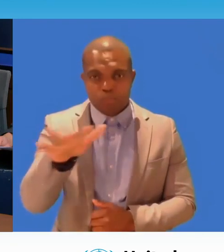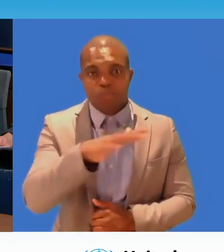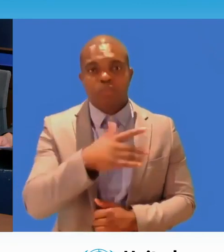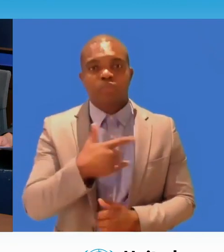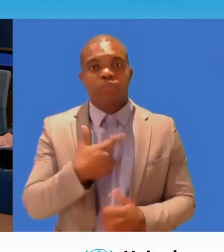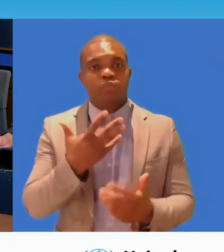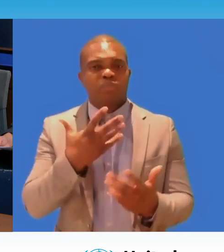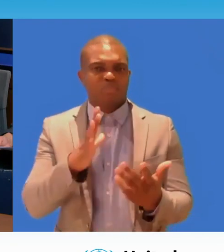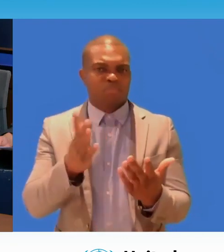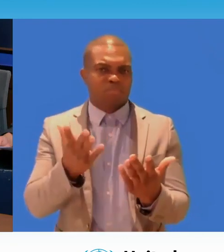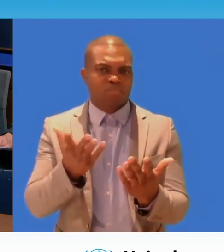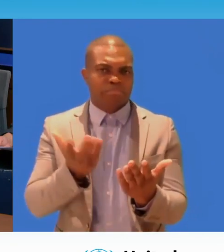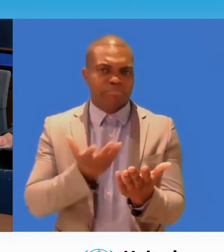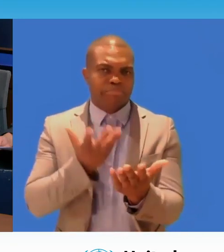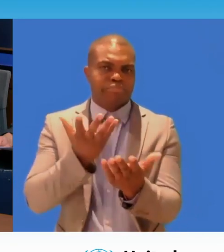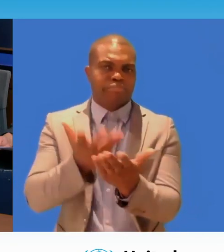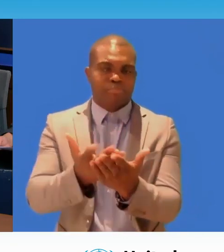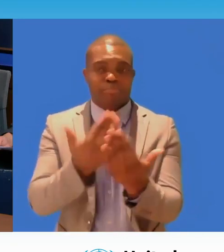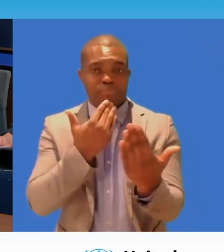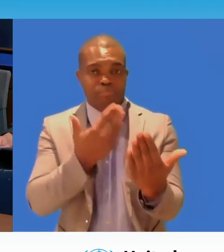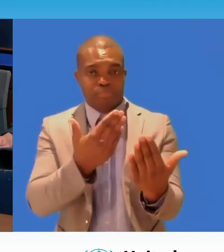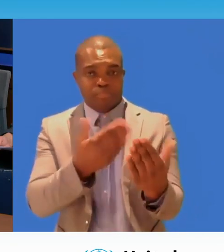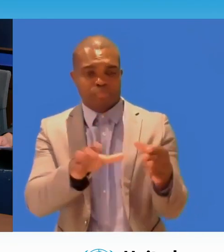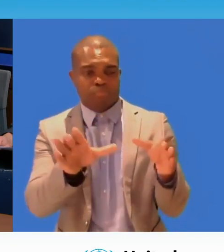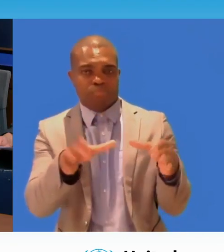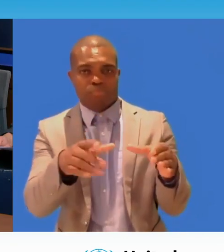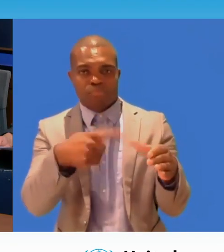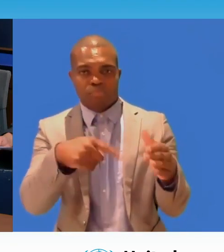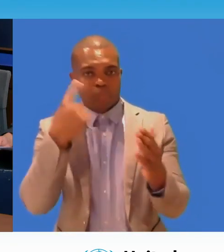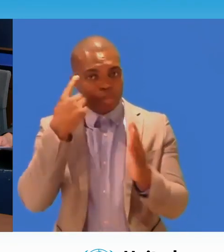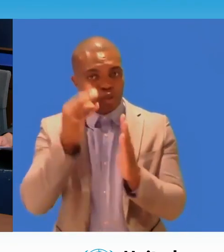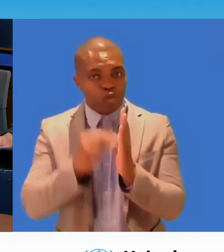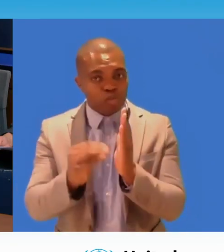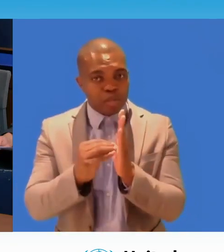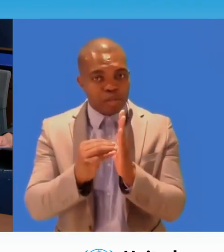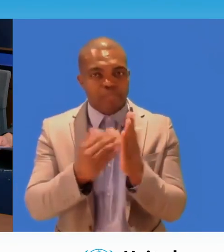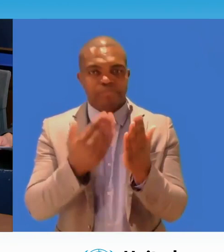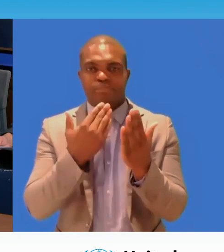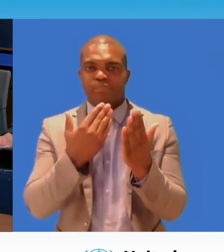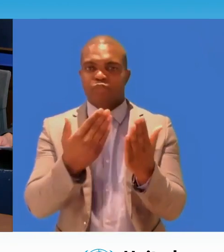importance to human security which seeks to protect and Empower individuals including